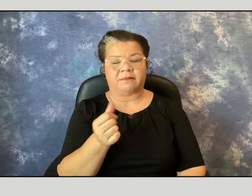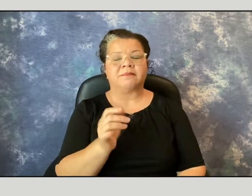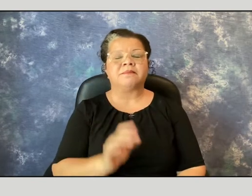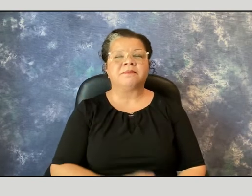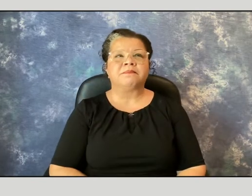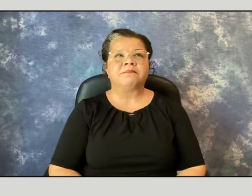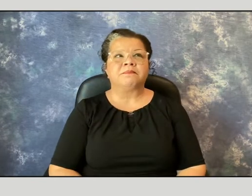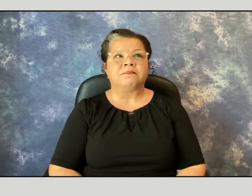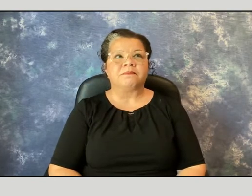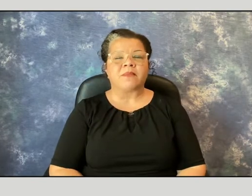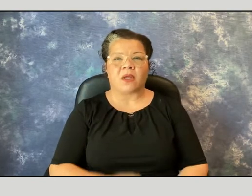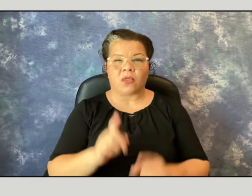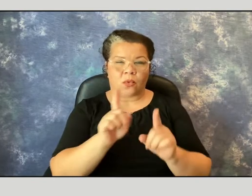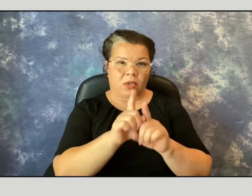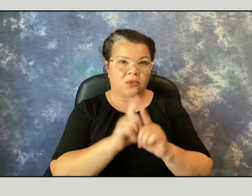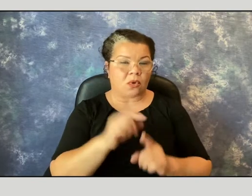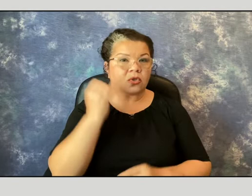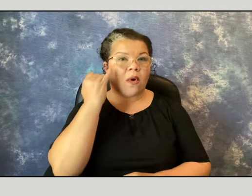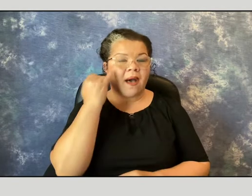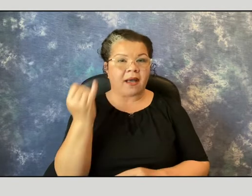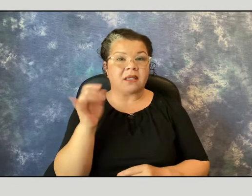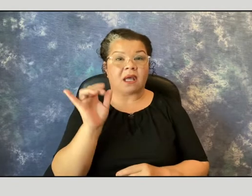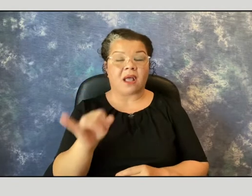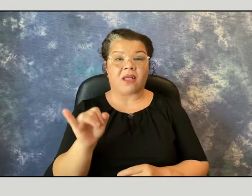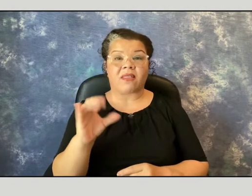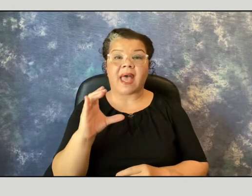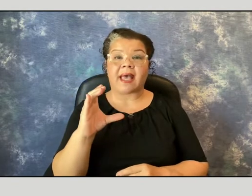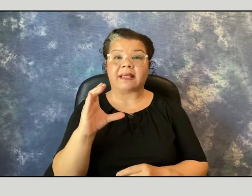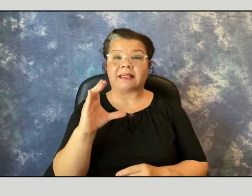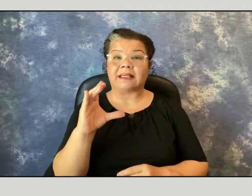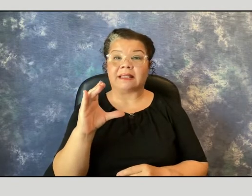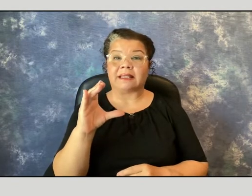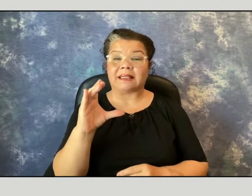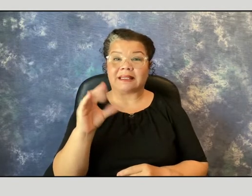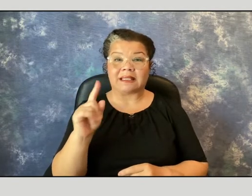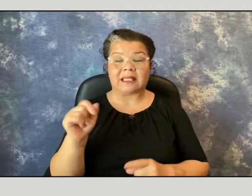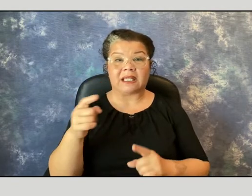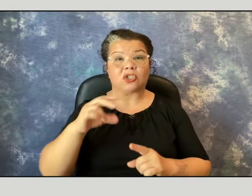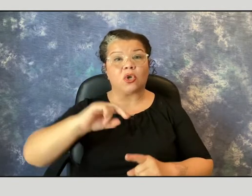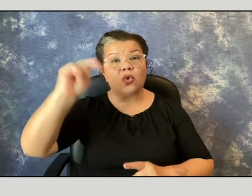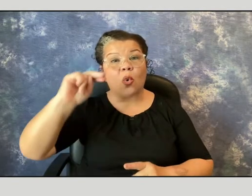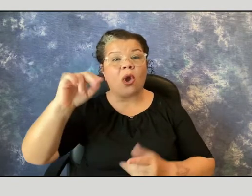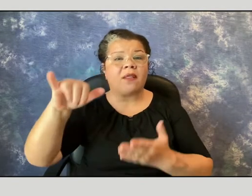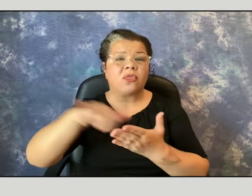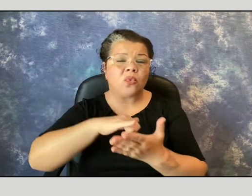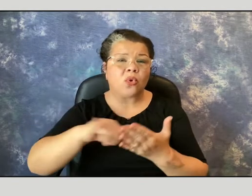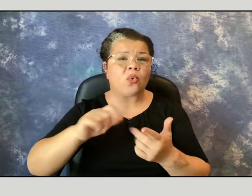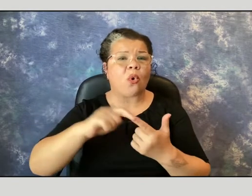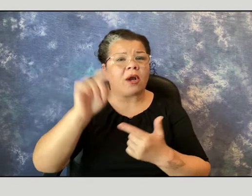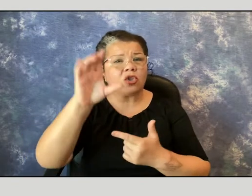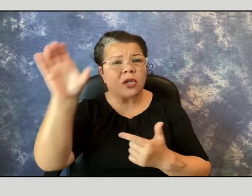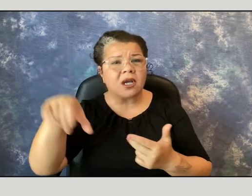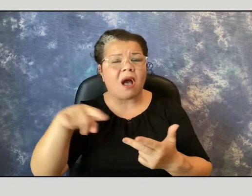that cities in the North, New York, Chicago, which Yarimar mentioned, needed cheap labor,